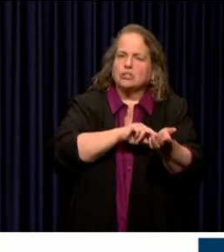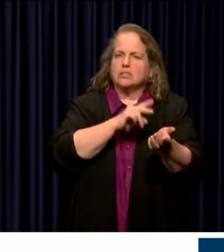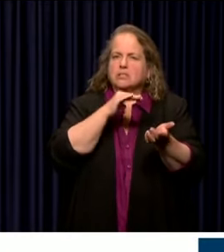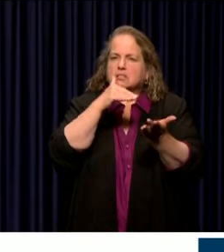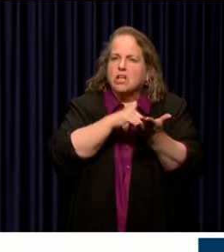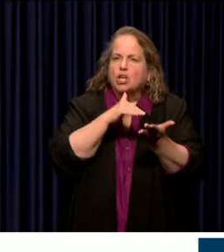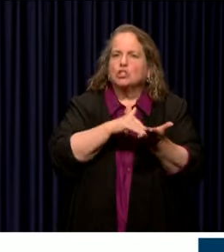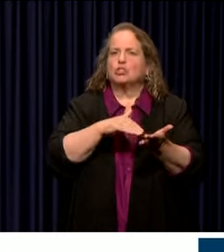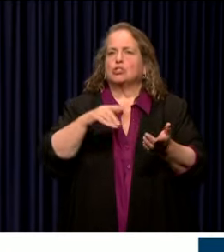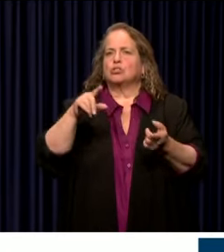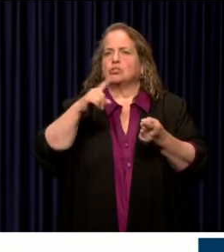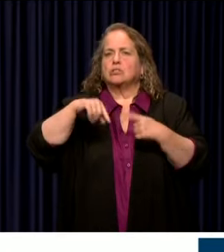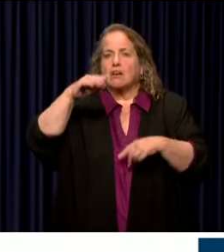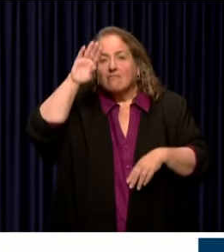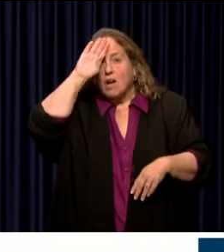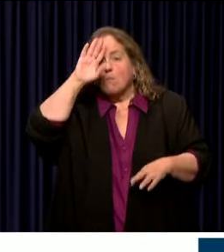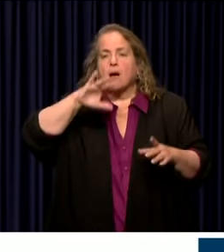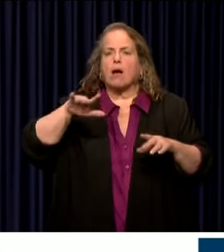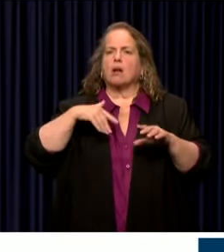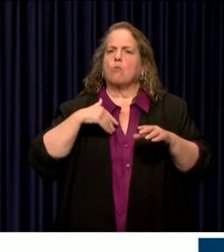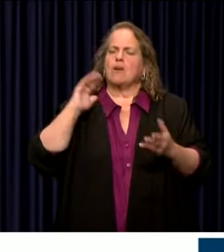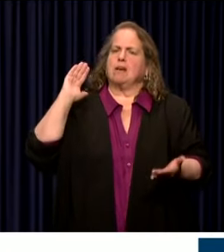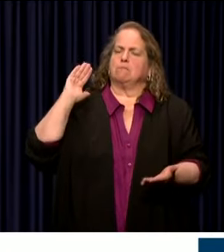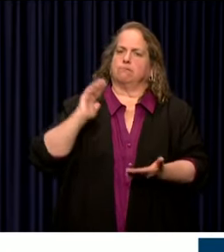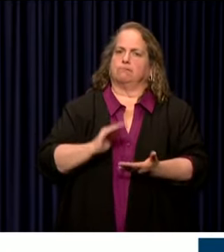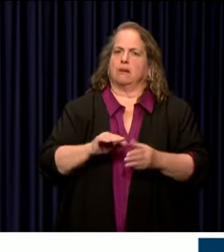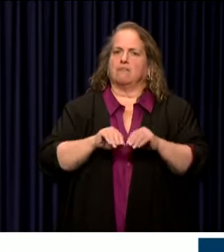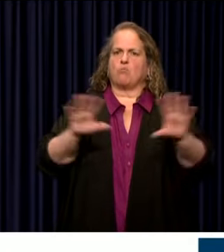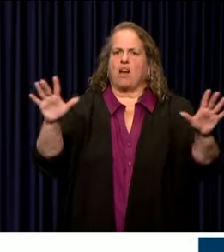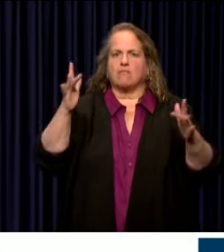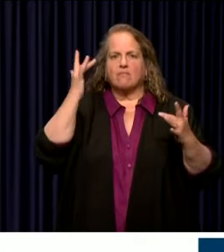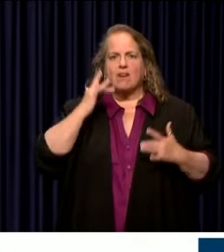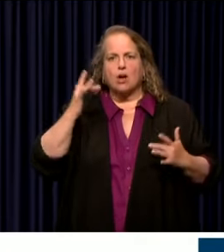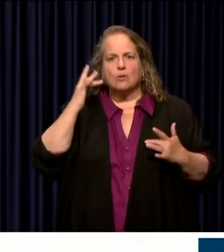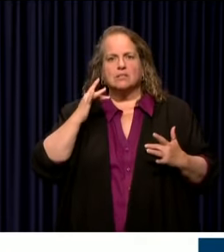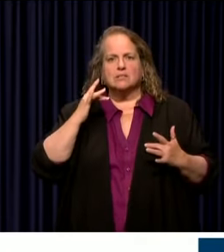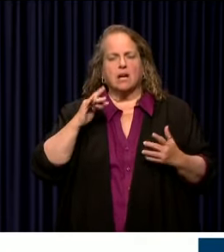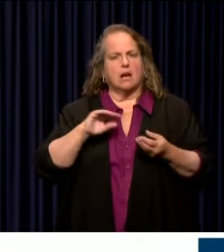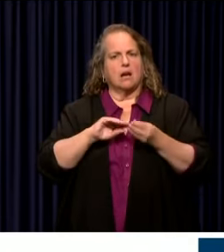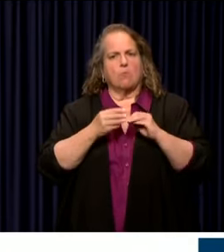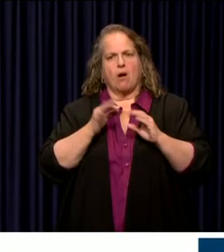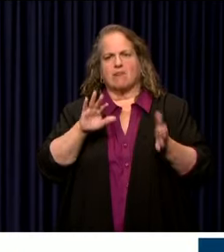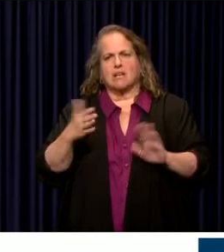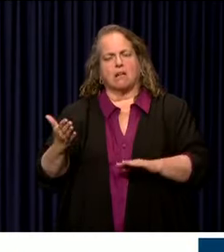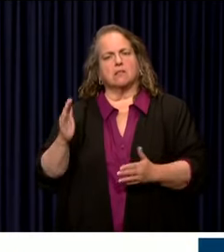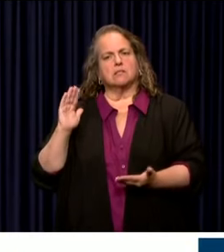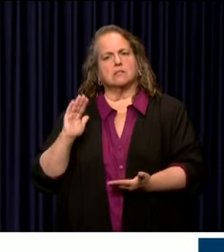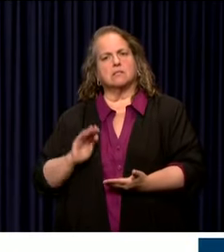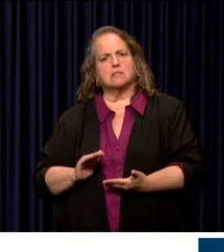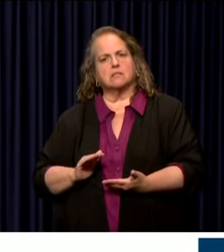HEALTHY AT HOME TOMORROW, WE WOULD BE GOING THROUGH THIS A LOT LONGER THAN IF WE ARE